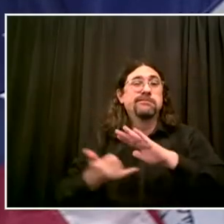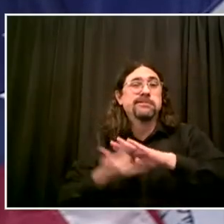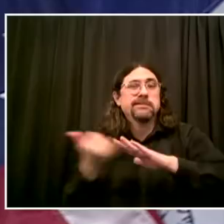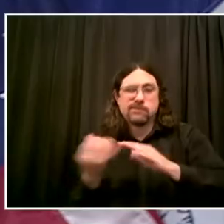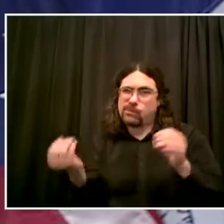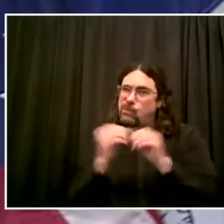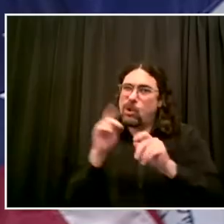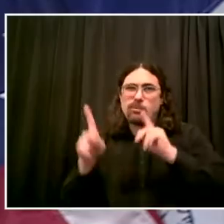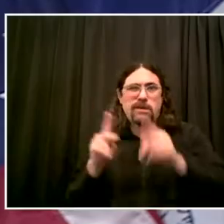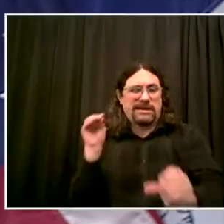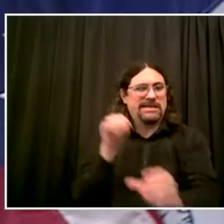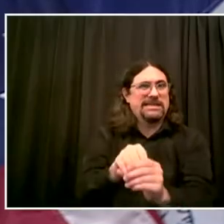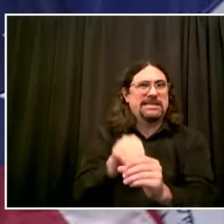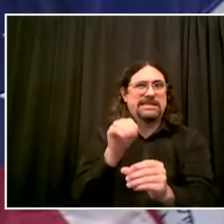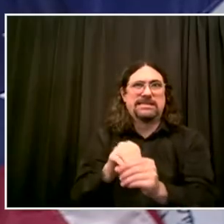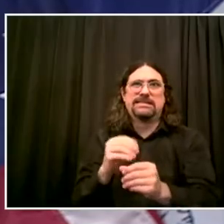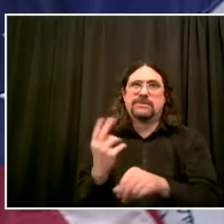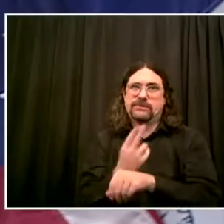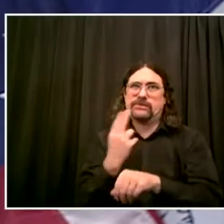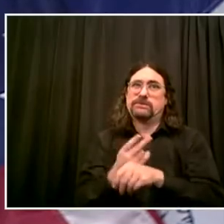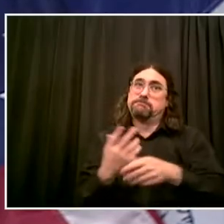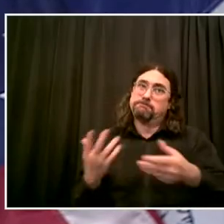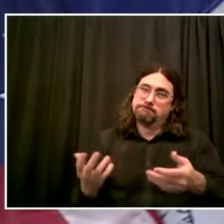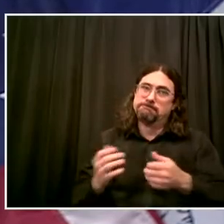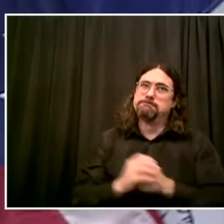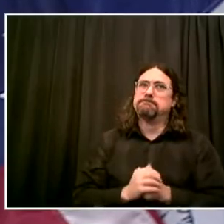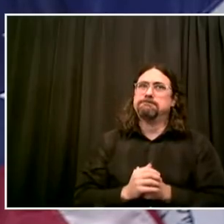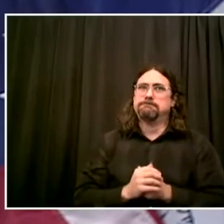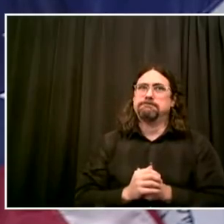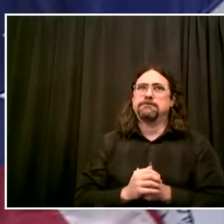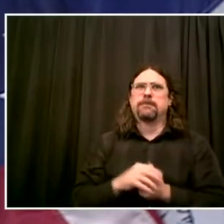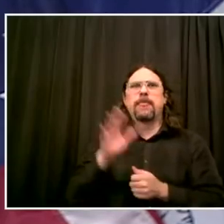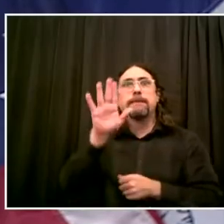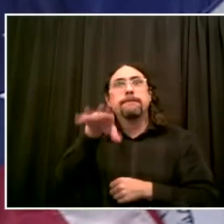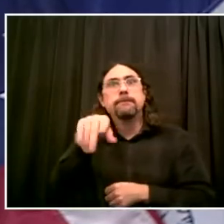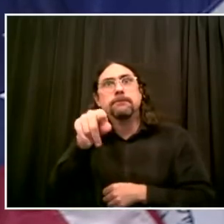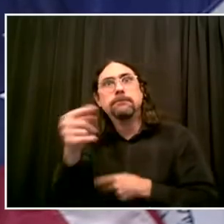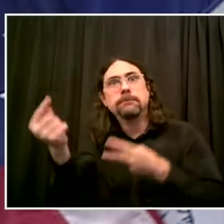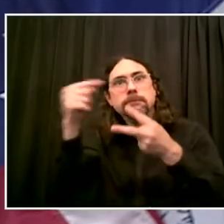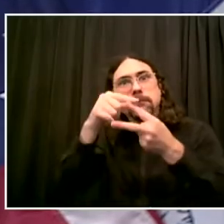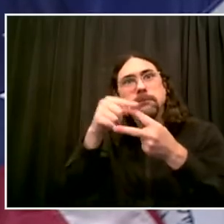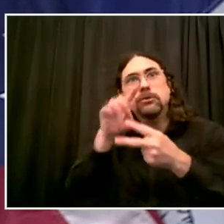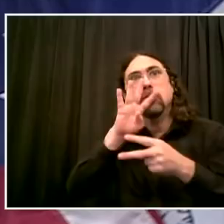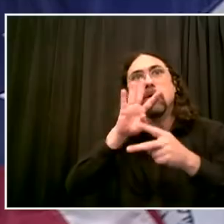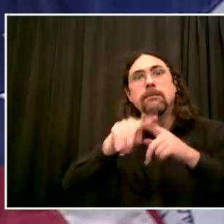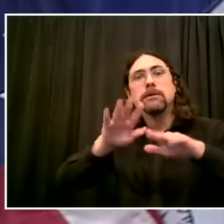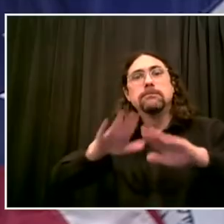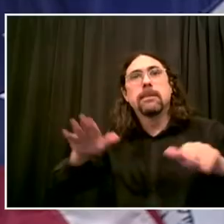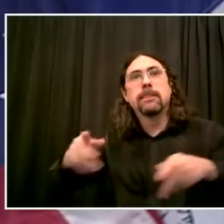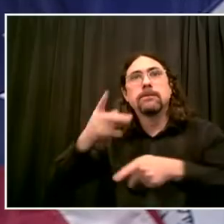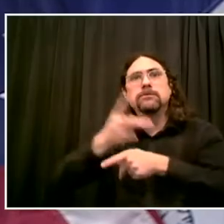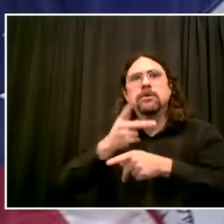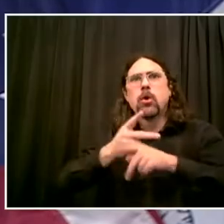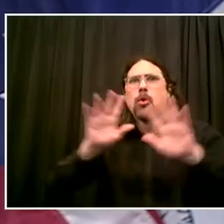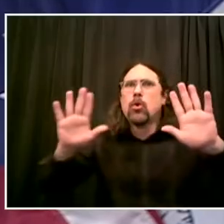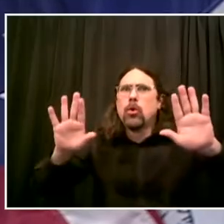FOR RIGT HNOW THE RIDERSHIP WILL BE A BIT LOWER. AN WDE